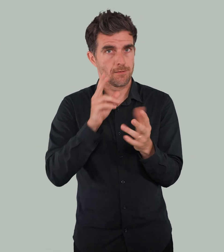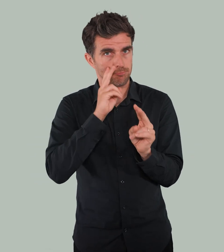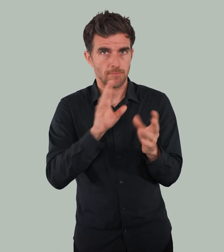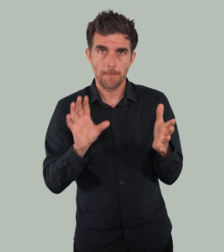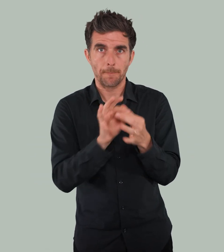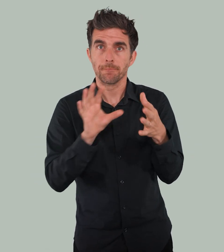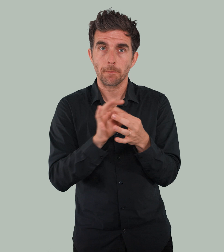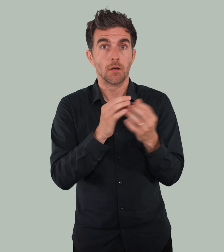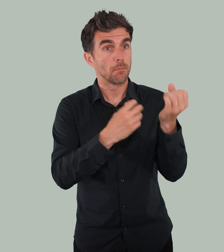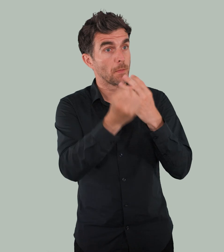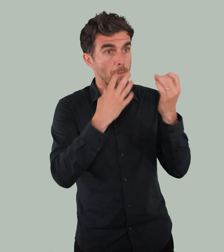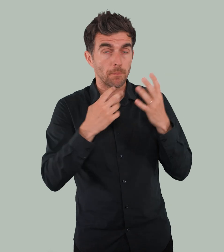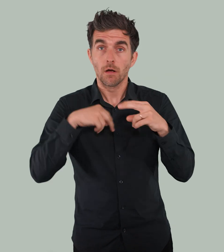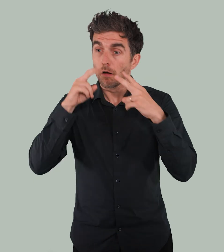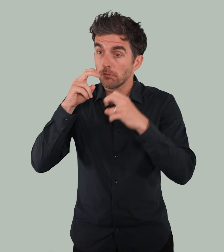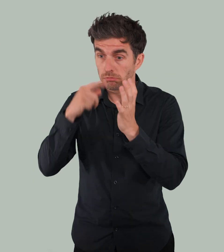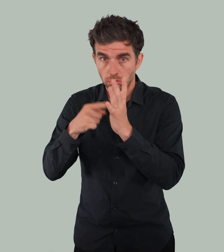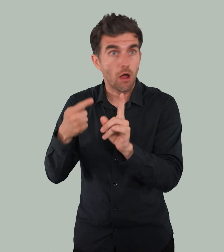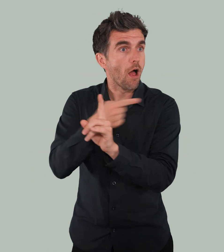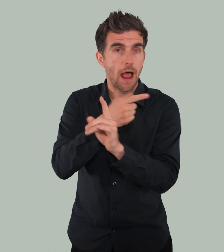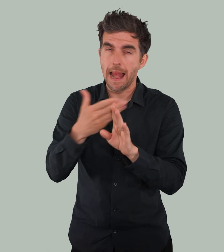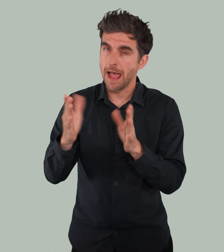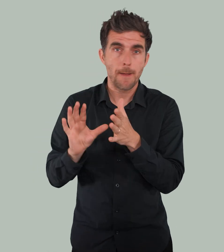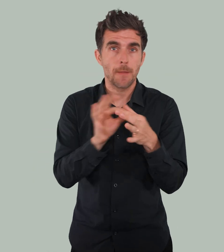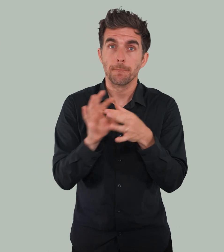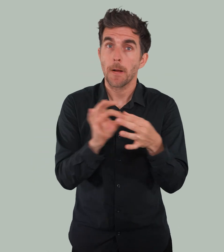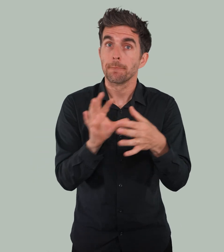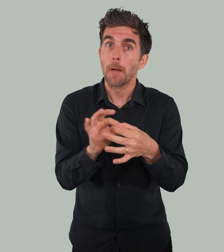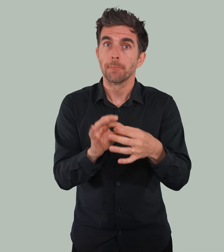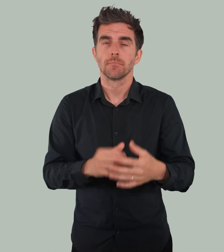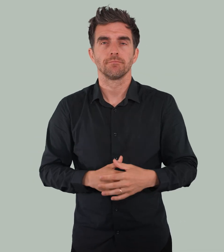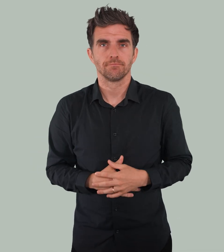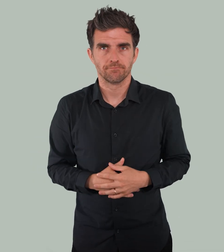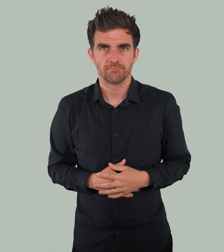link between individual responses and overall findings.